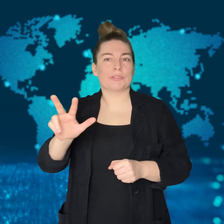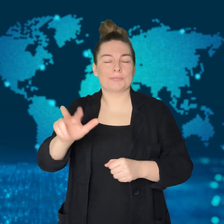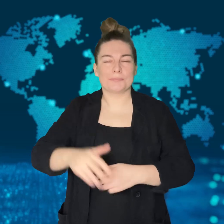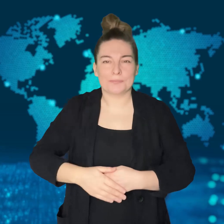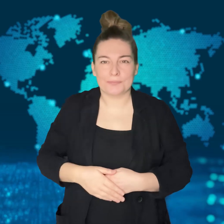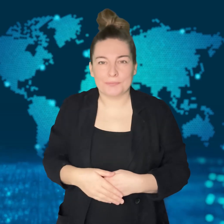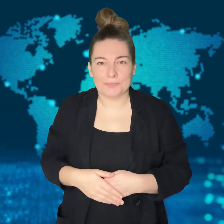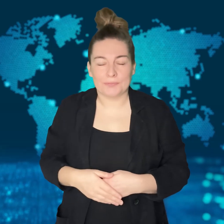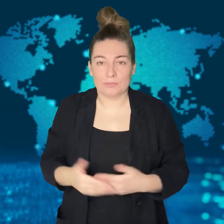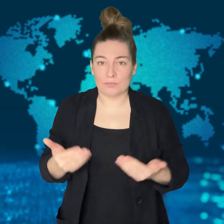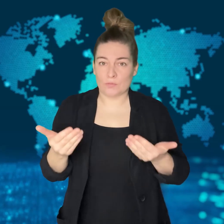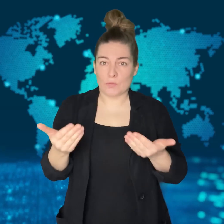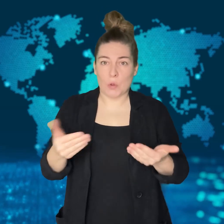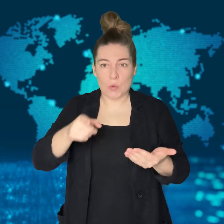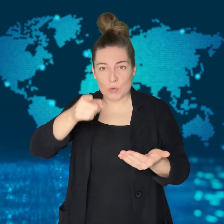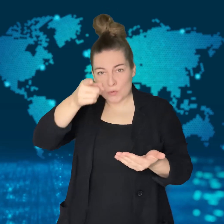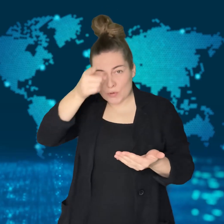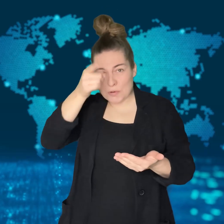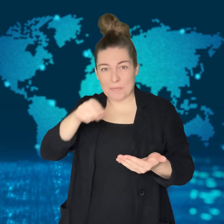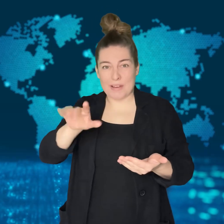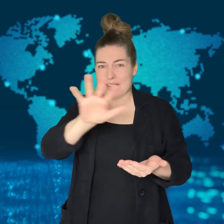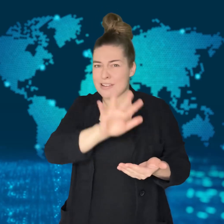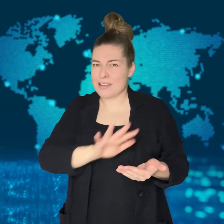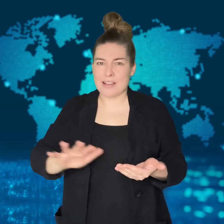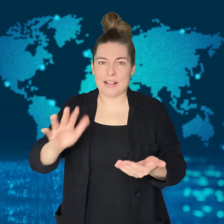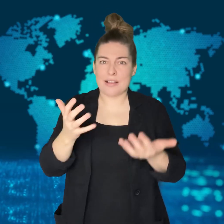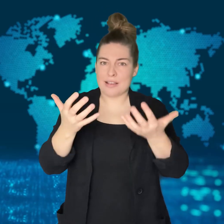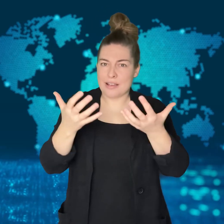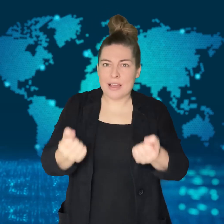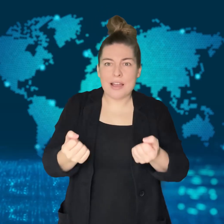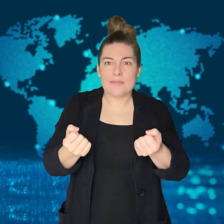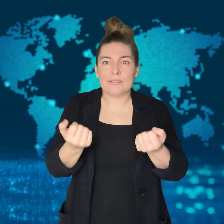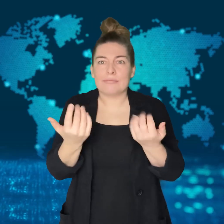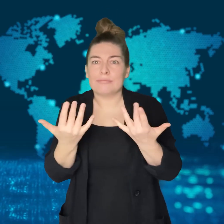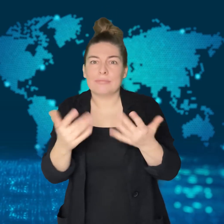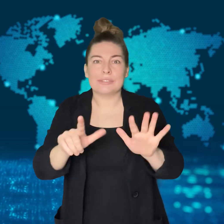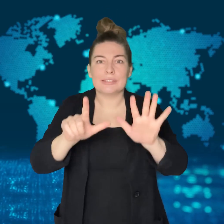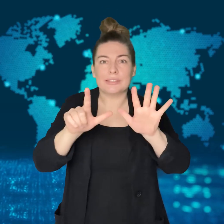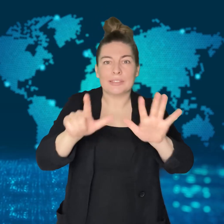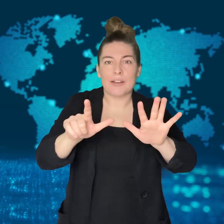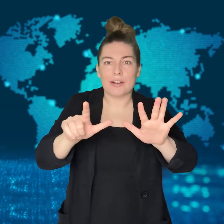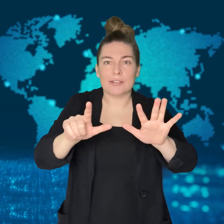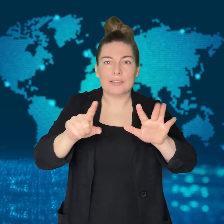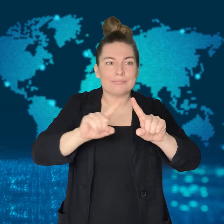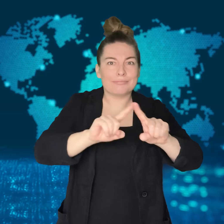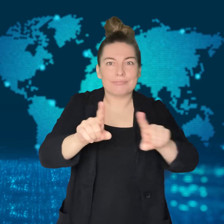in the country The parties have proposed different solutions for